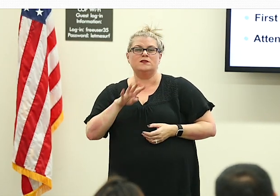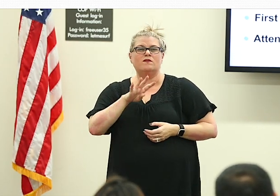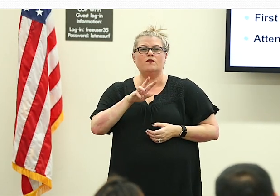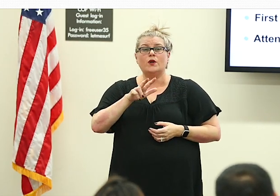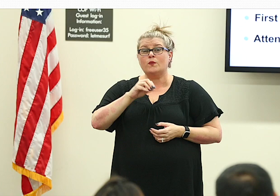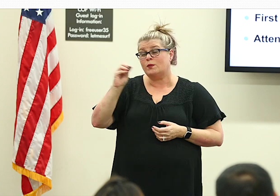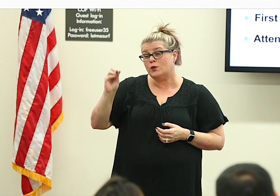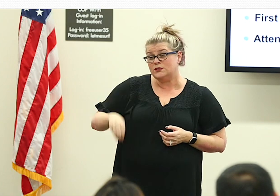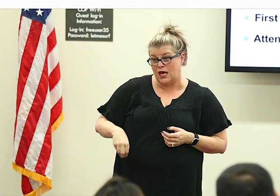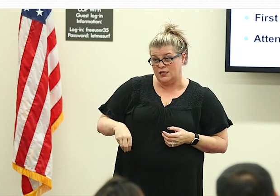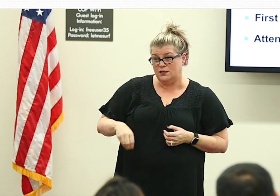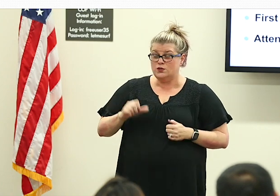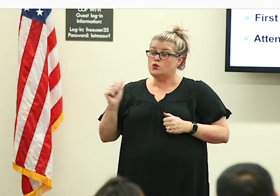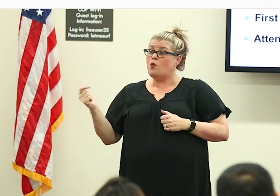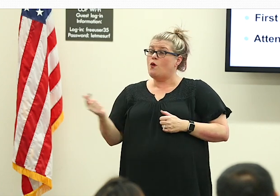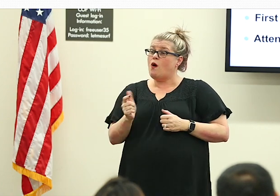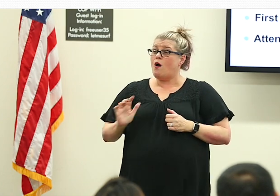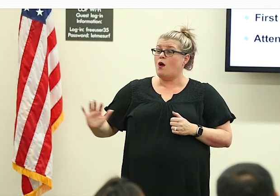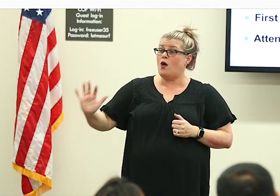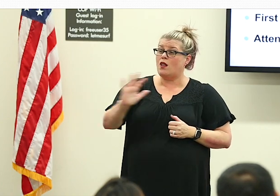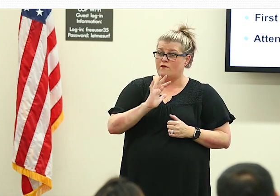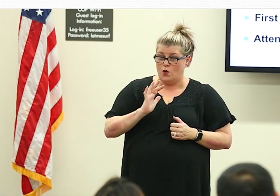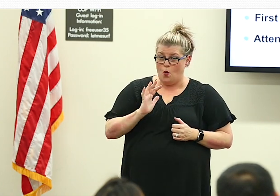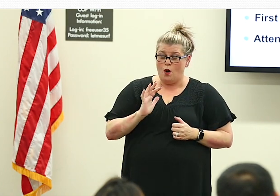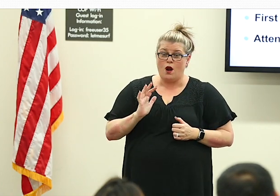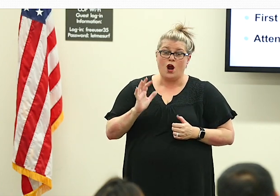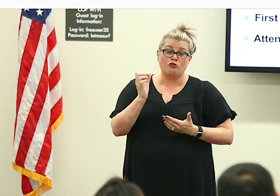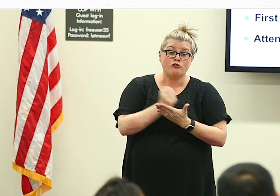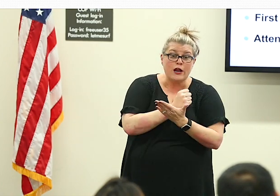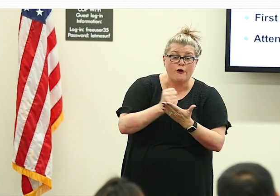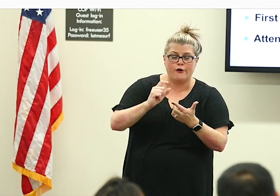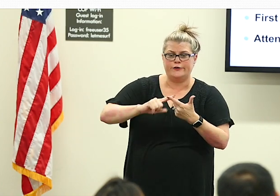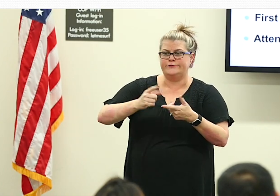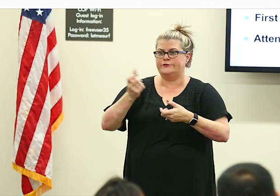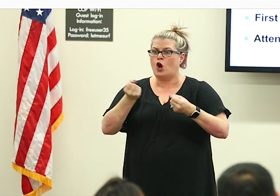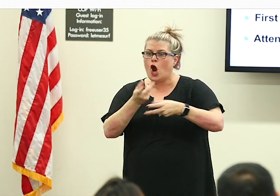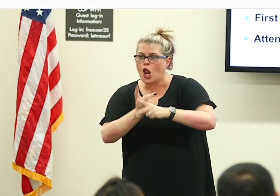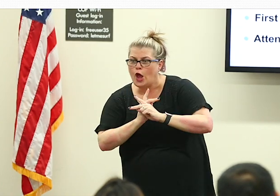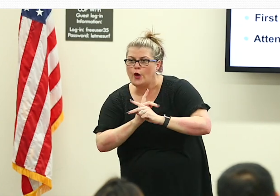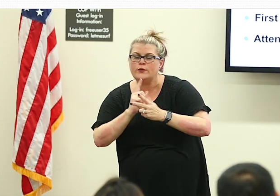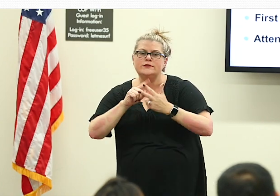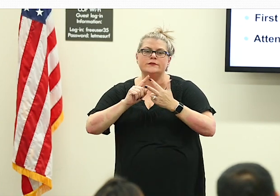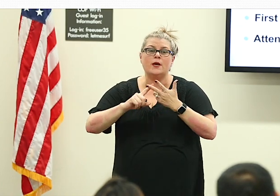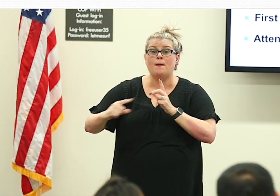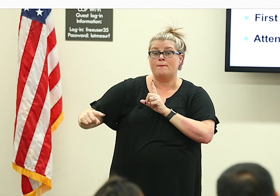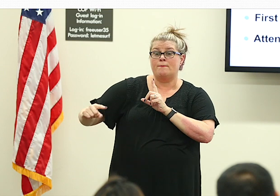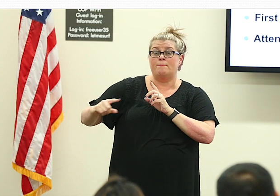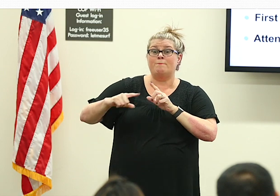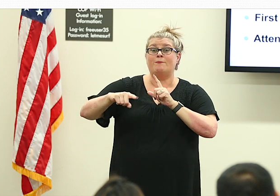So all of your credit cards, any car loan, anything like that. Plus the housing payment